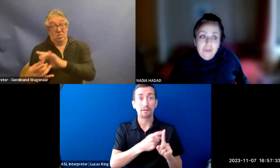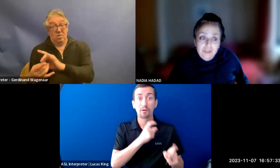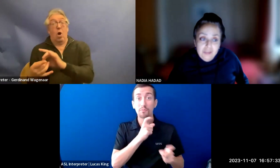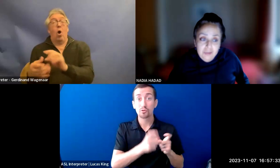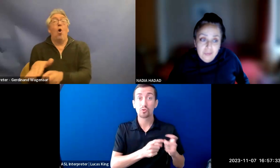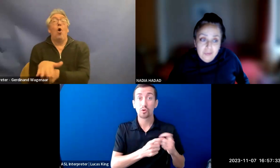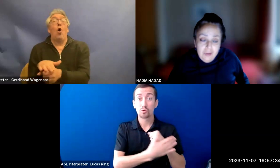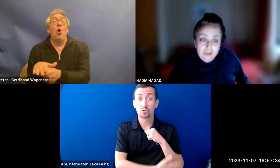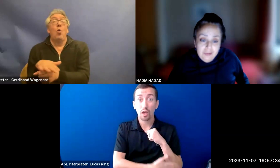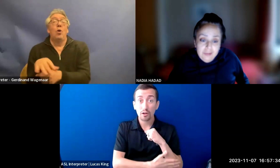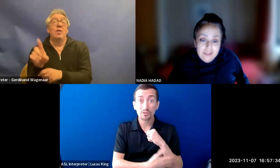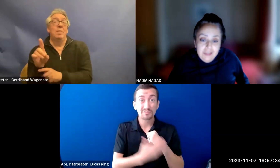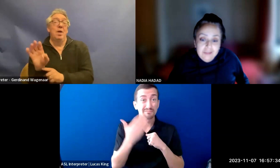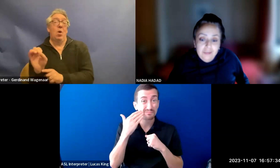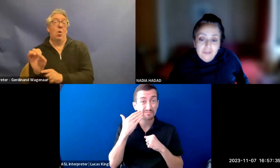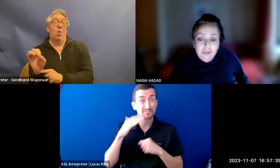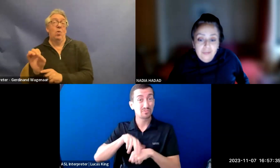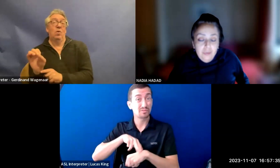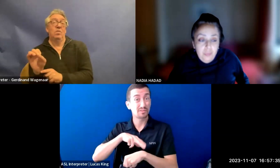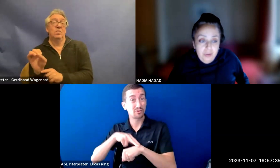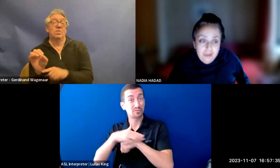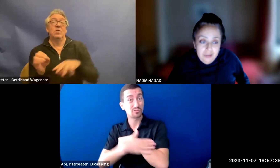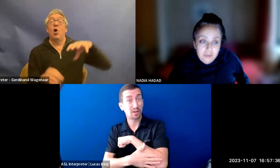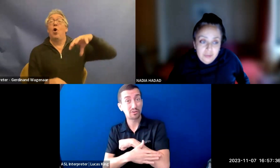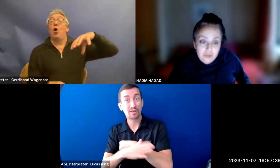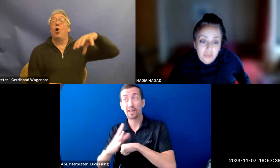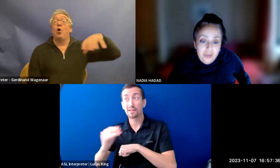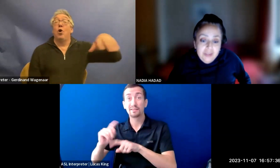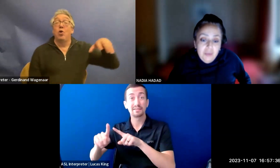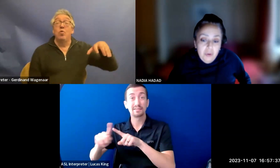from national countries and from different partner countries